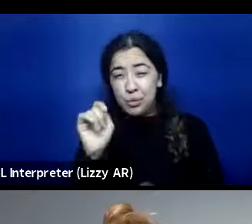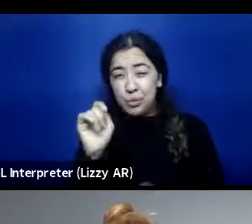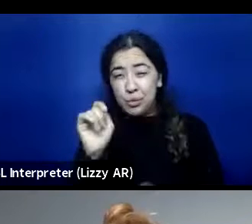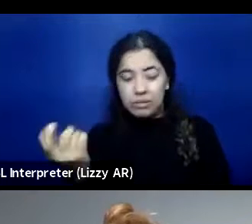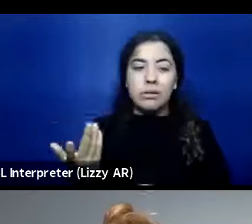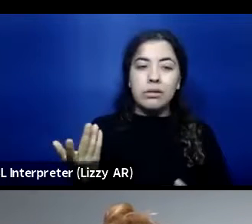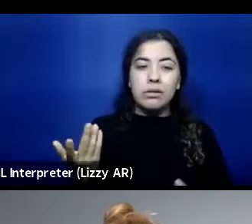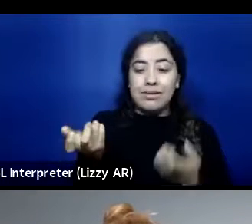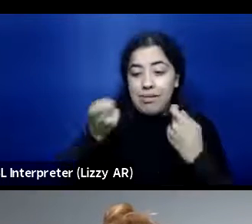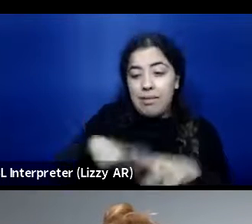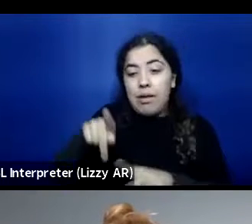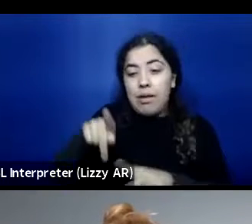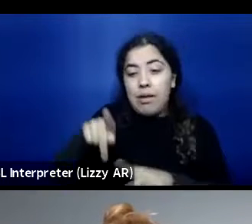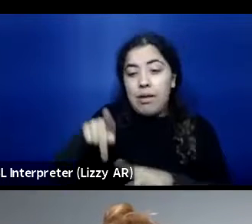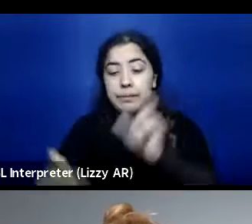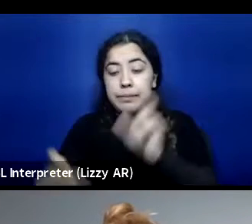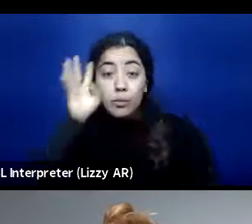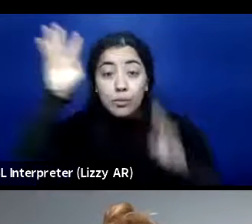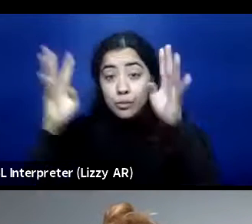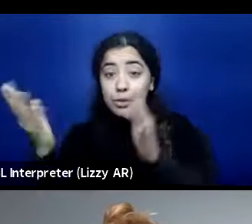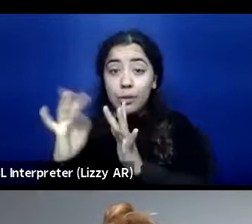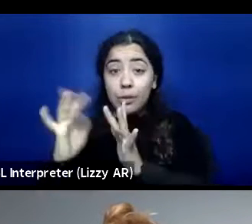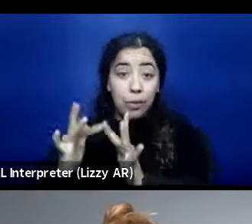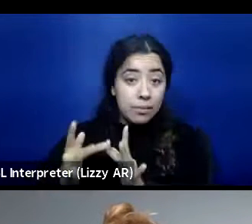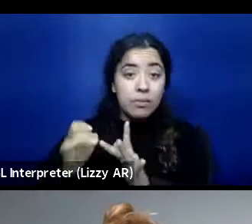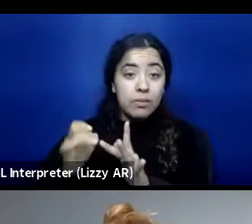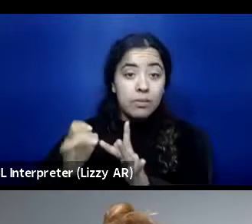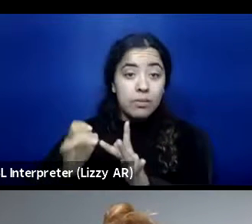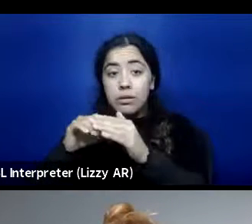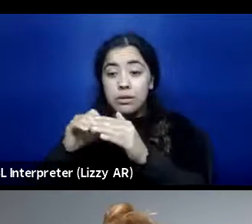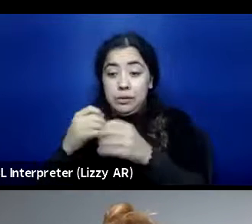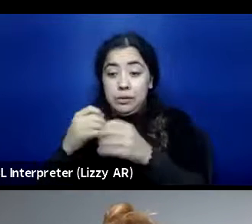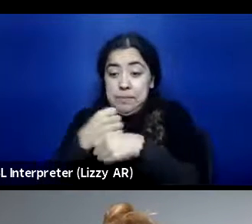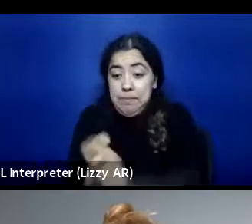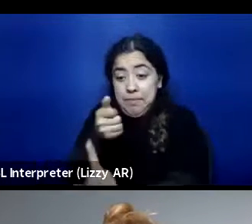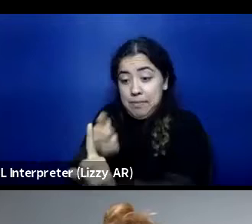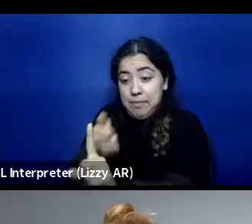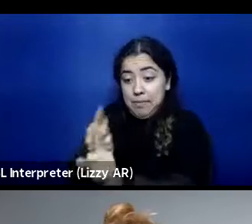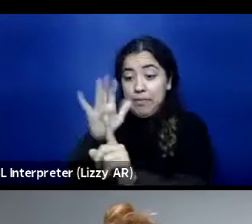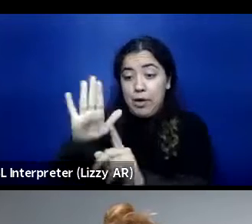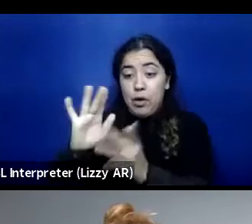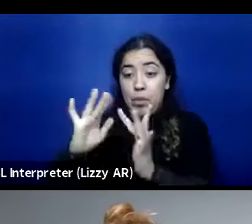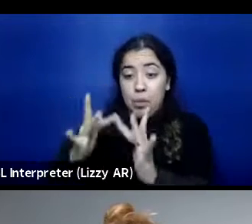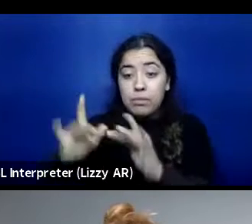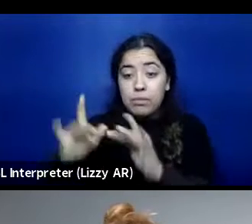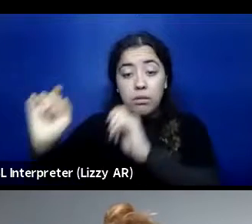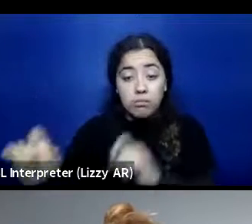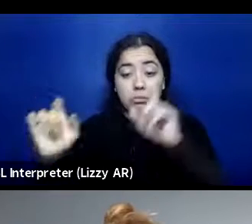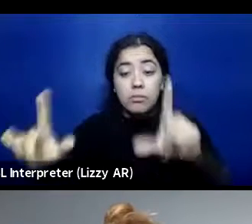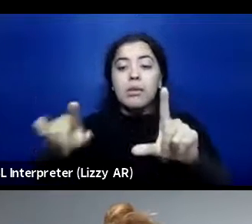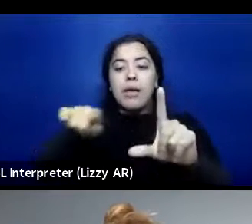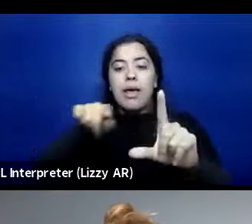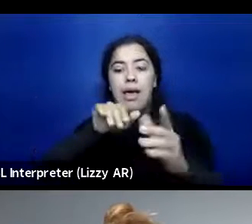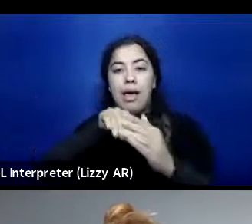to produce accessible applications. We need tools to make it easy to do that